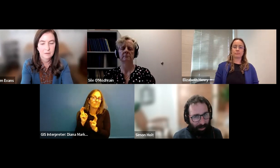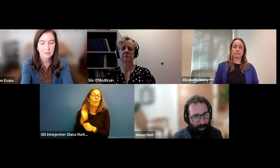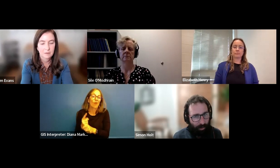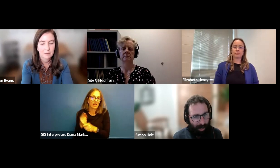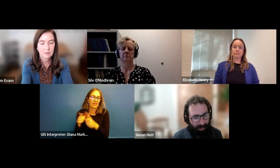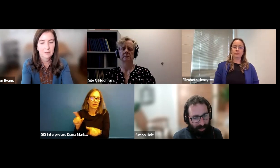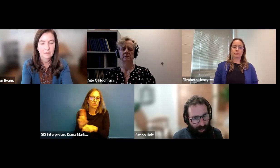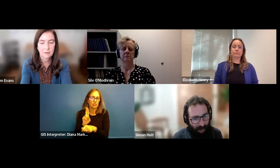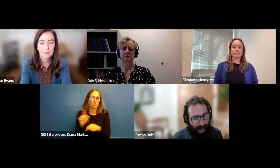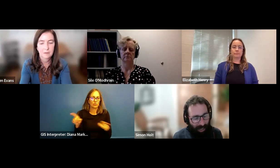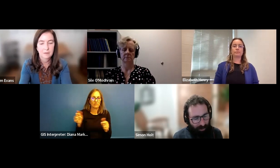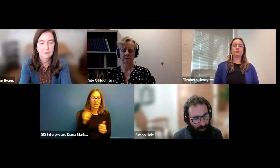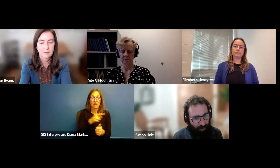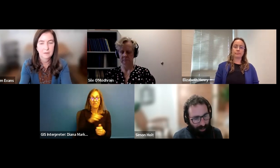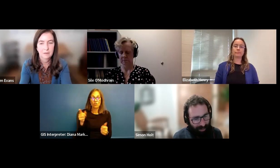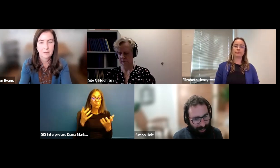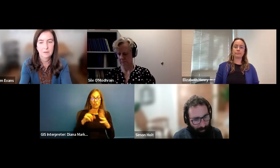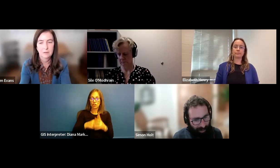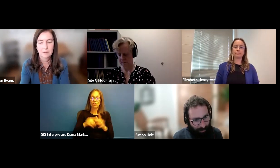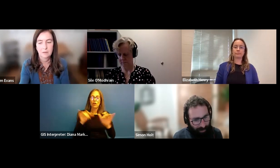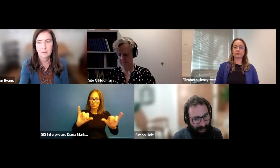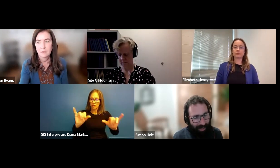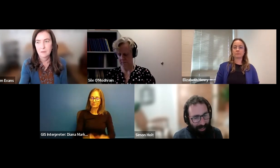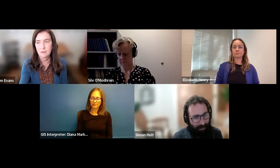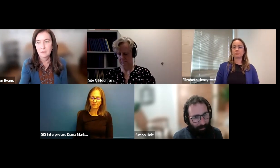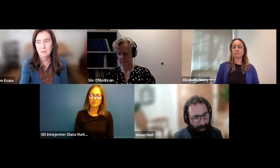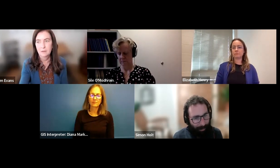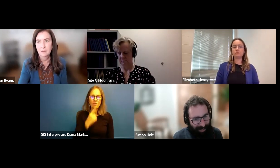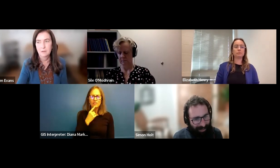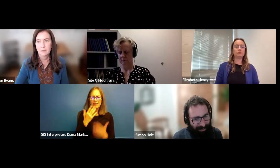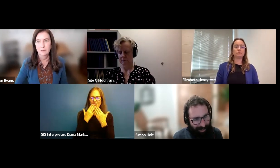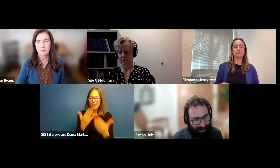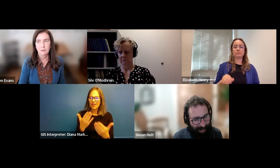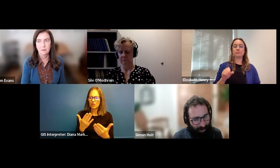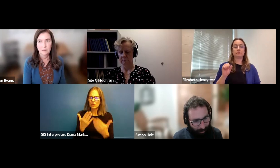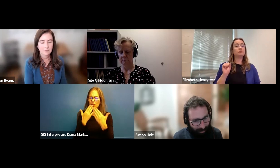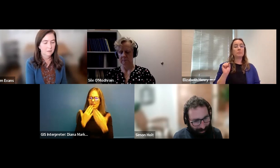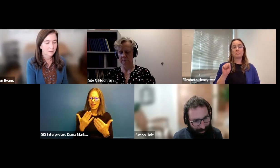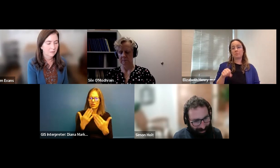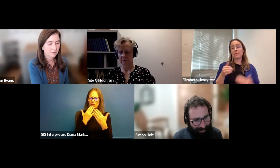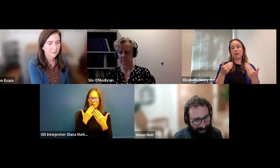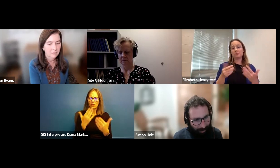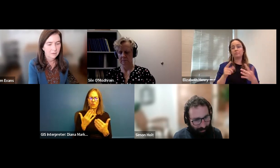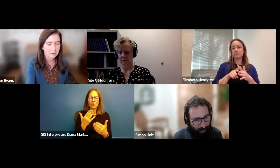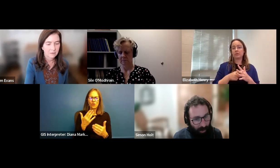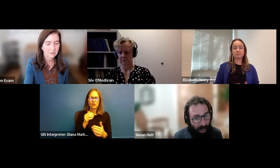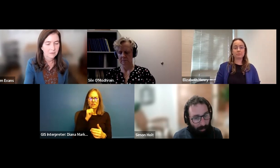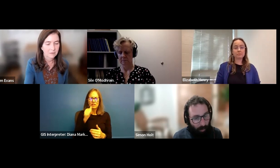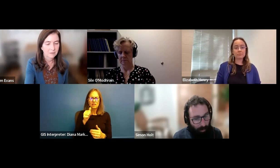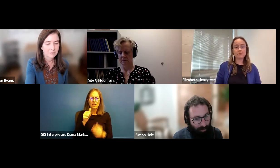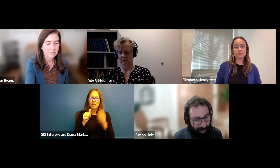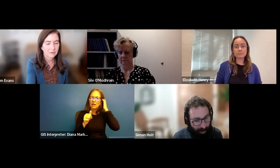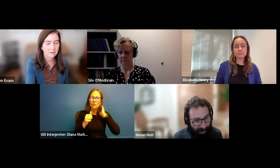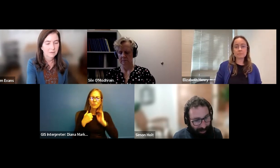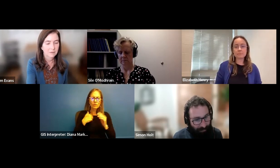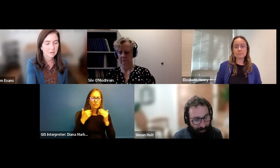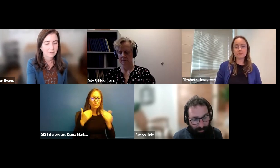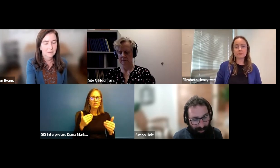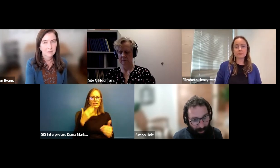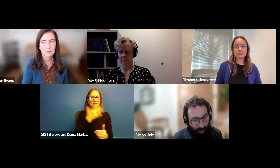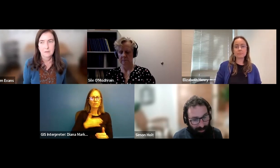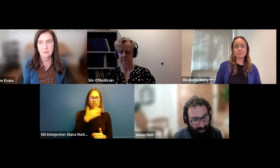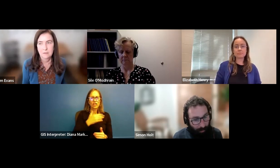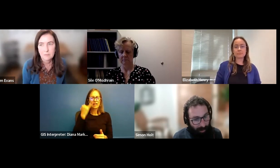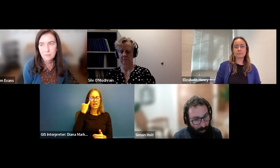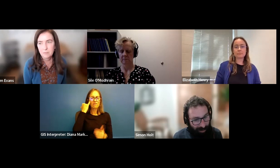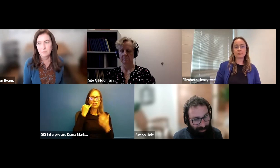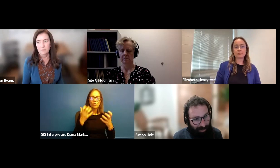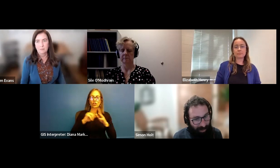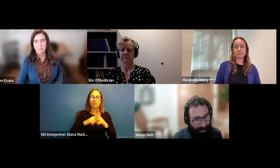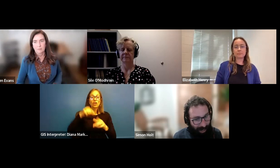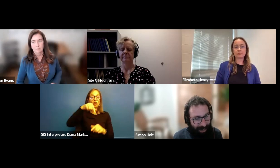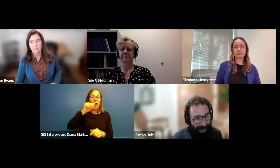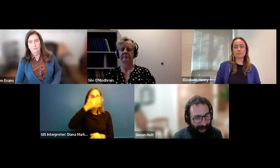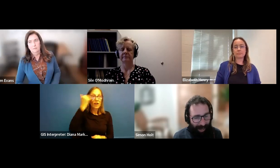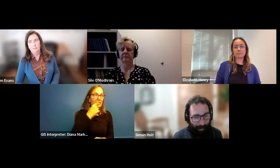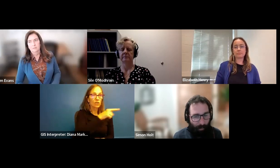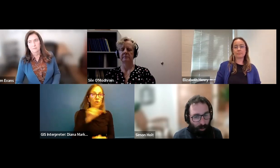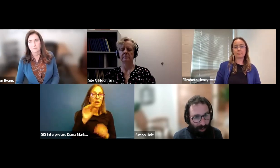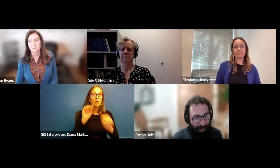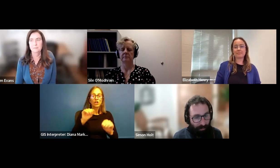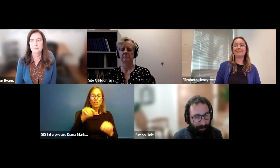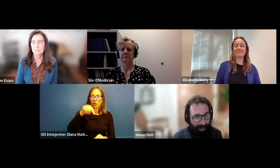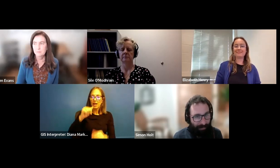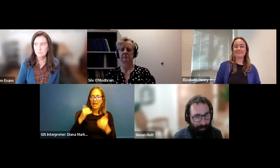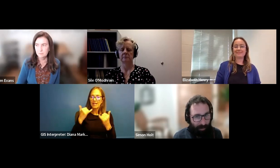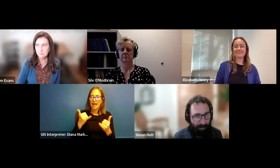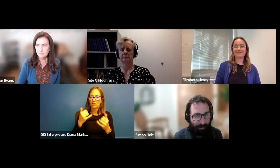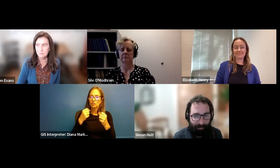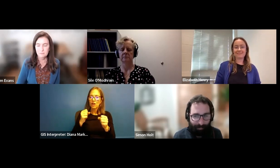Simon Holt: I don't know who would like to start. I should also say to everybody else, Thank you for being patient and diligent, and not putting your question in the chat before. But we would really appreciate if you now wanted to start putting your questions in the Q. A. Um, and we'll try and get through as many of them as possible.